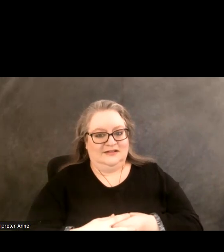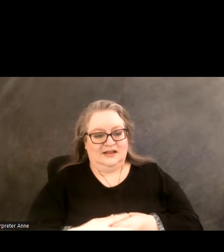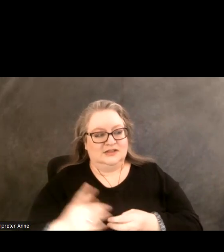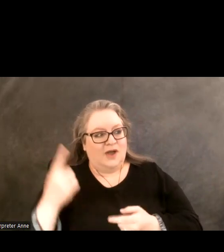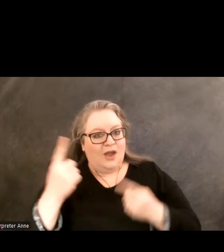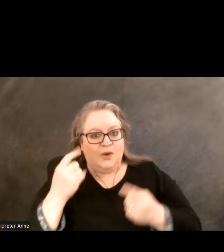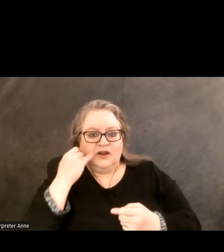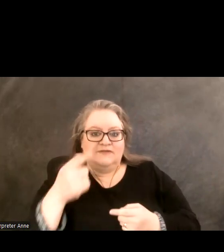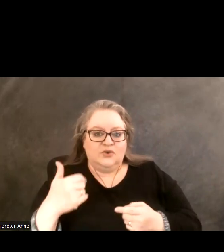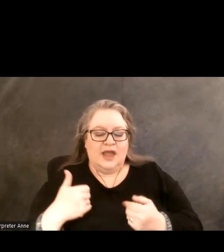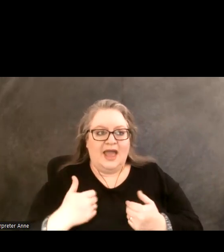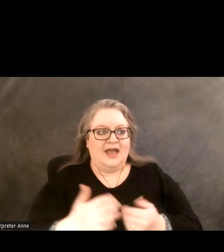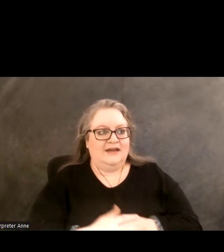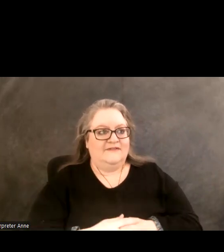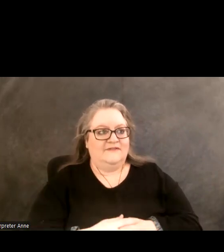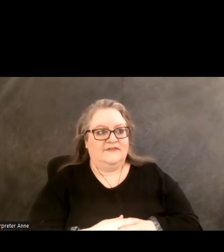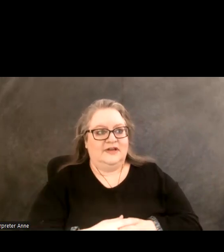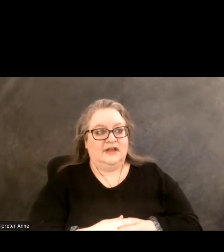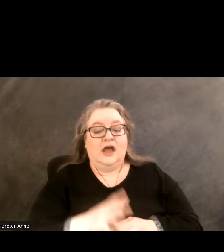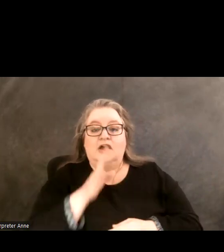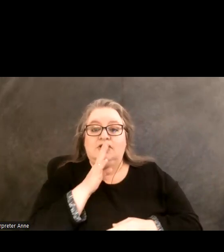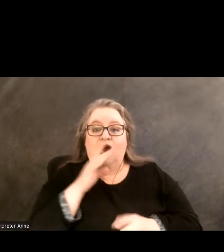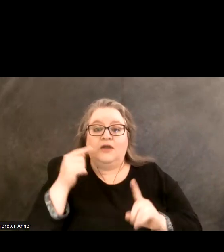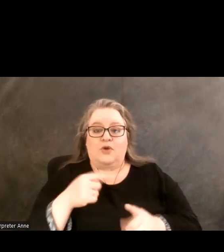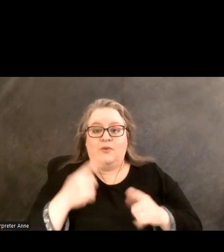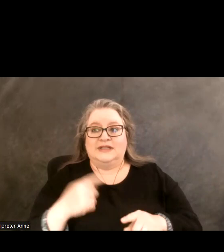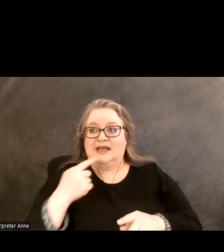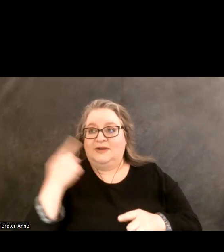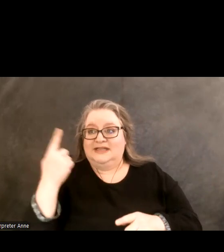you have a talking point for when someone says it's ADA